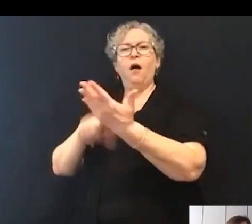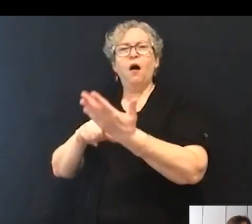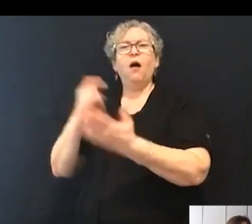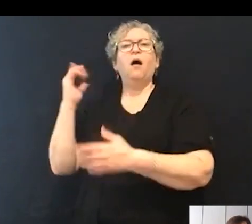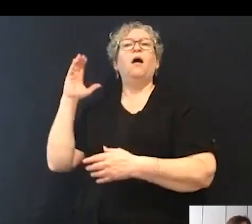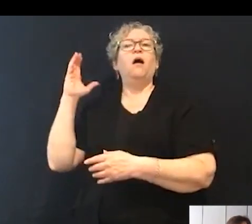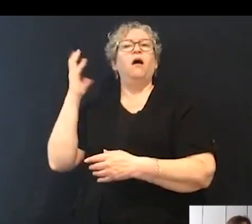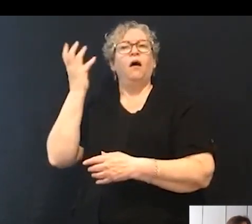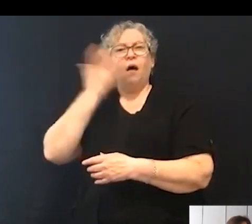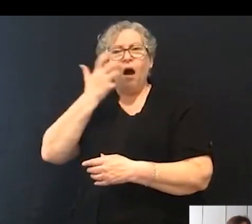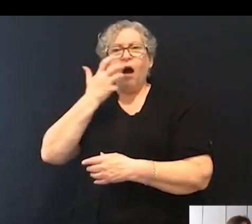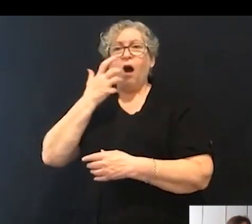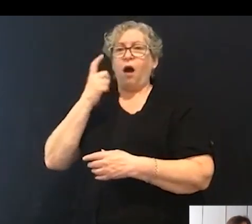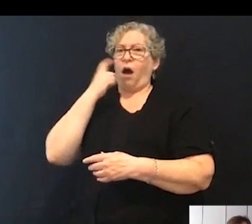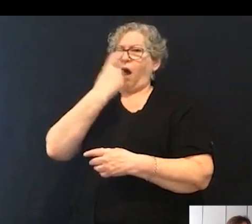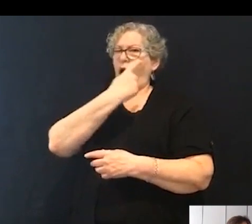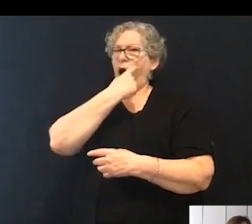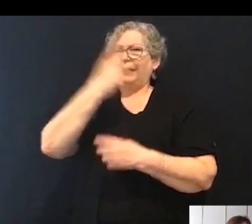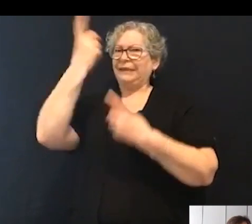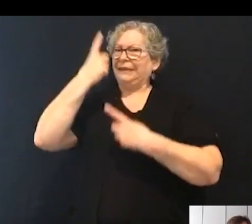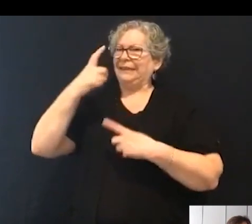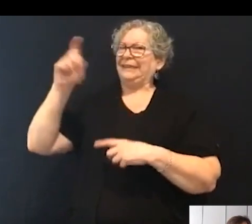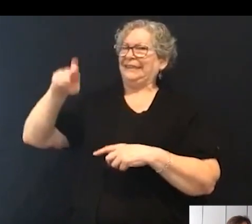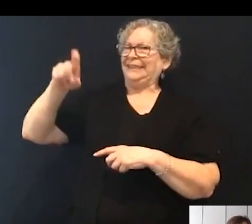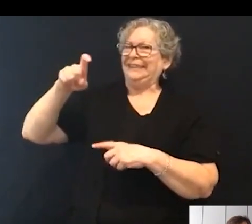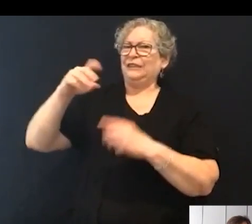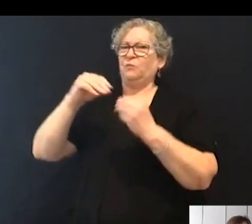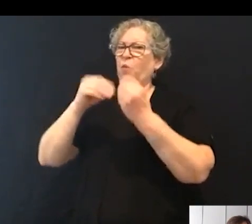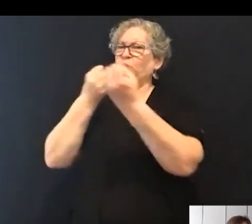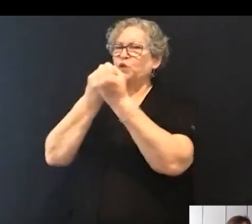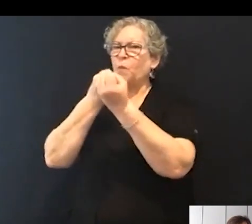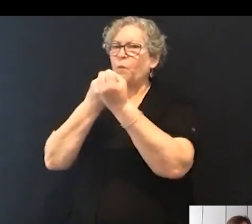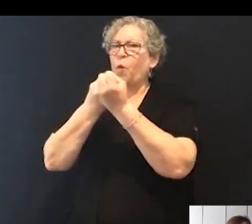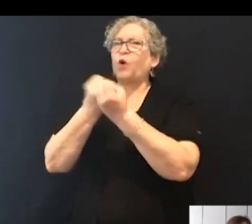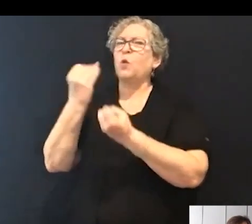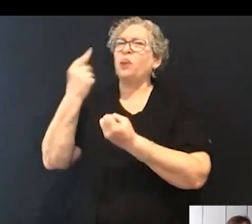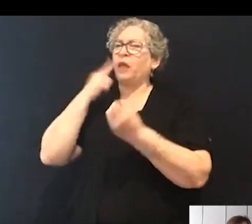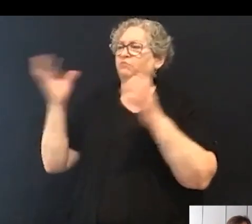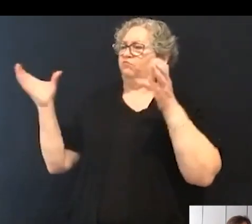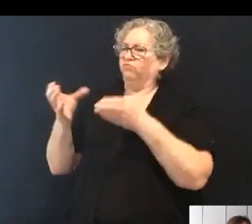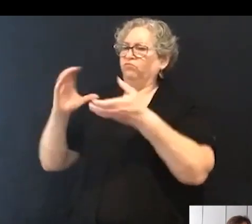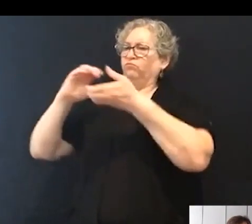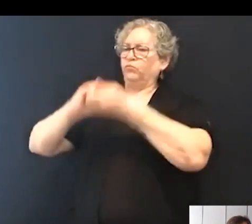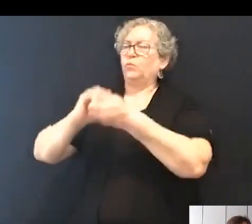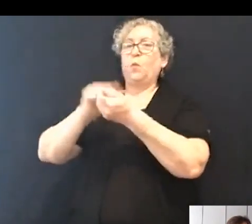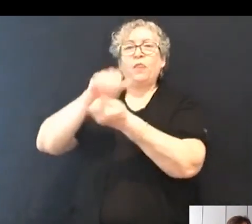in ophthalmic diseases with genetic causes. And so, they joined forces with academia.